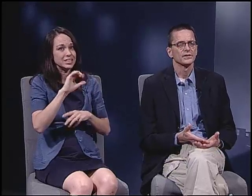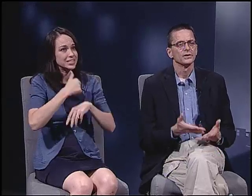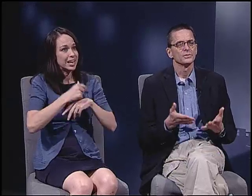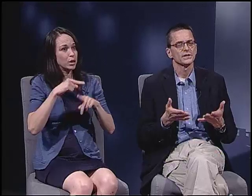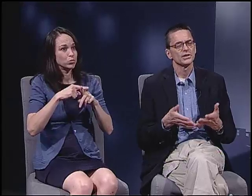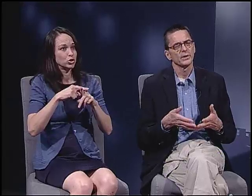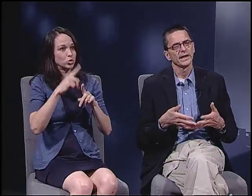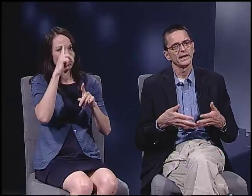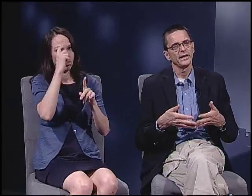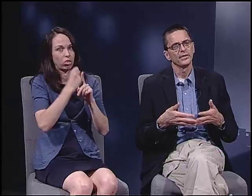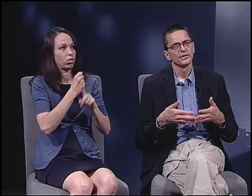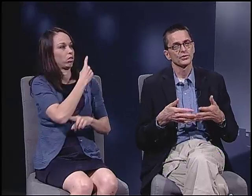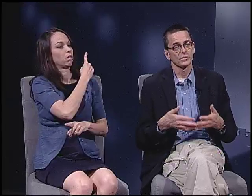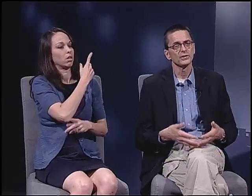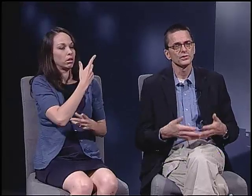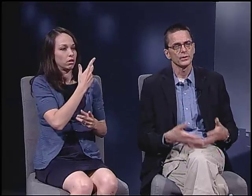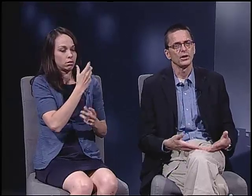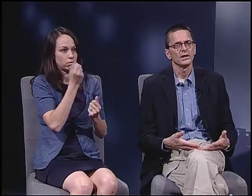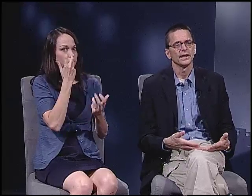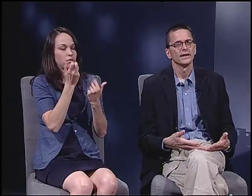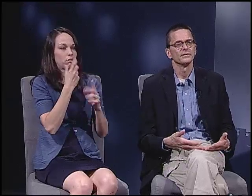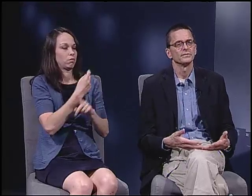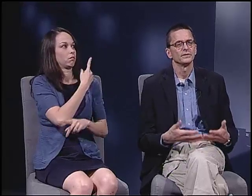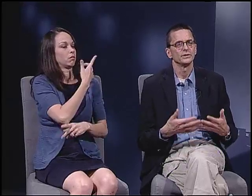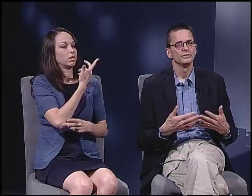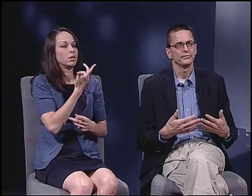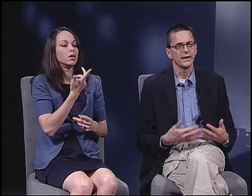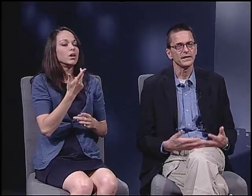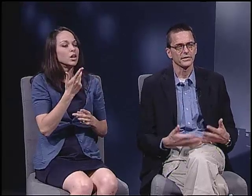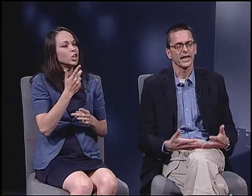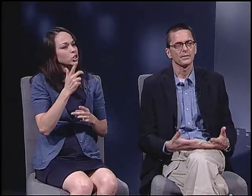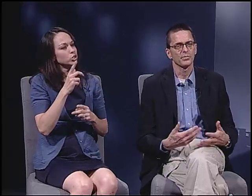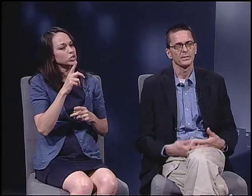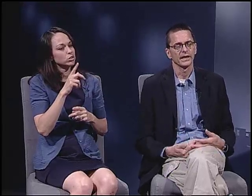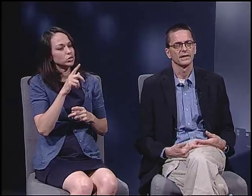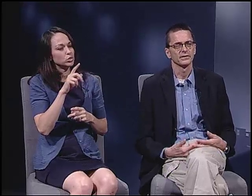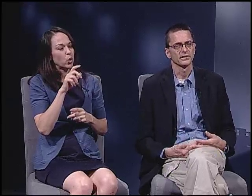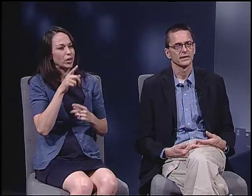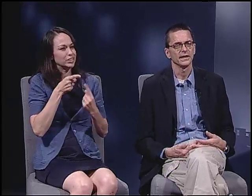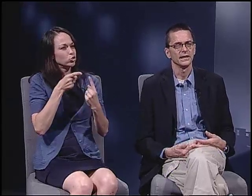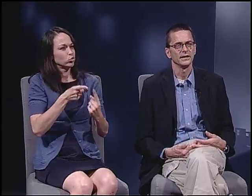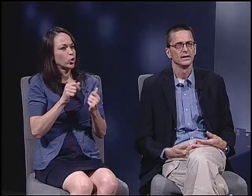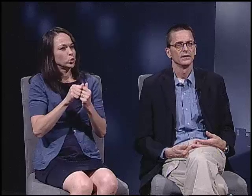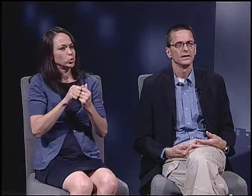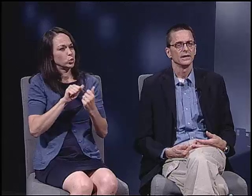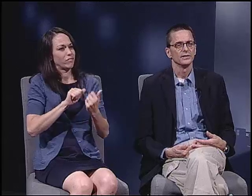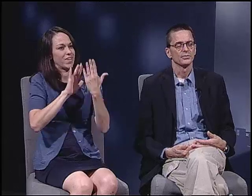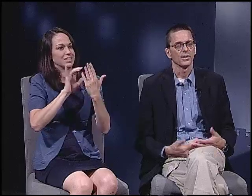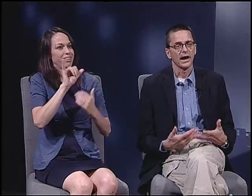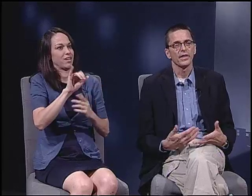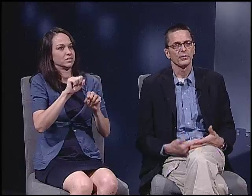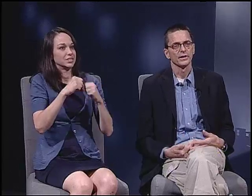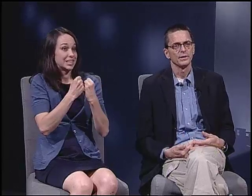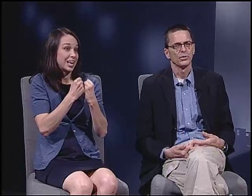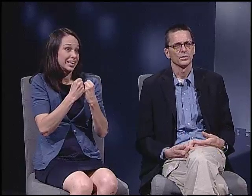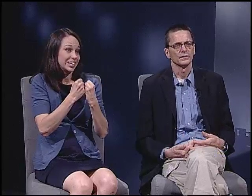So situating it in the struggles we all have to face that propaganda society is, I think, really important.